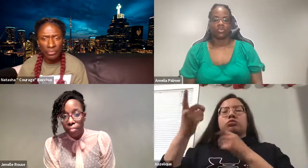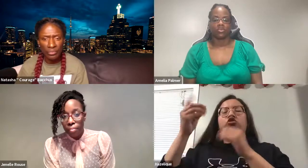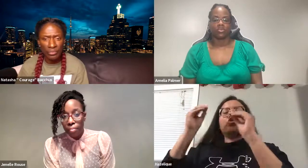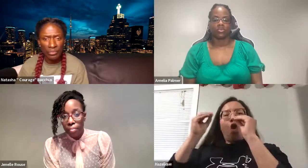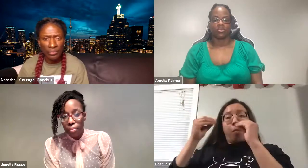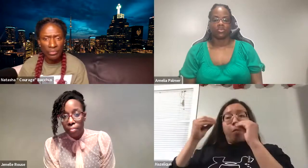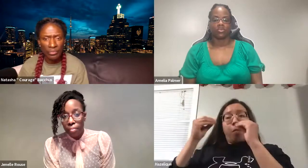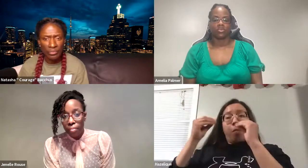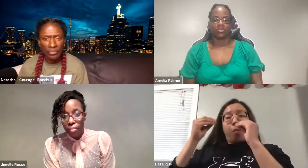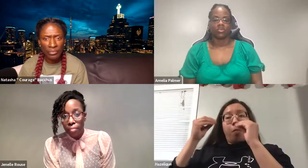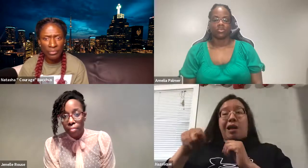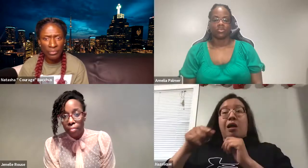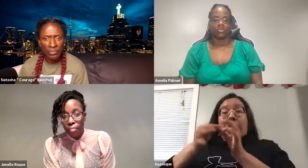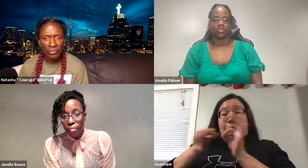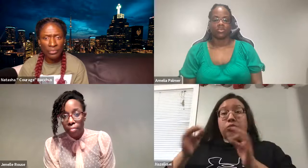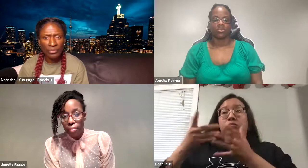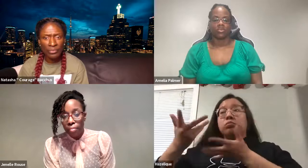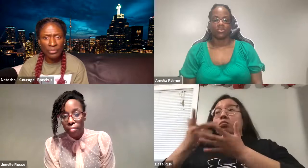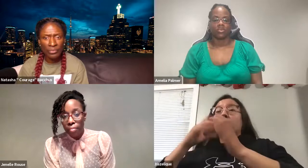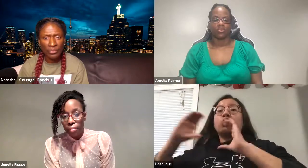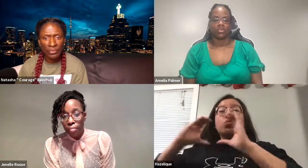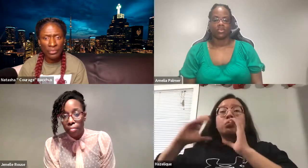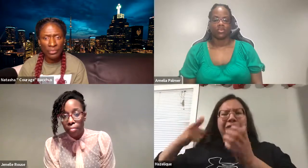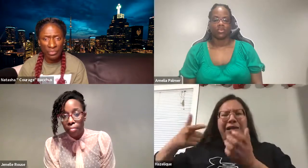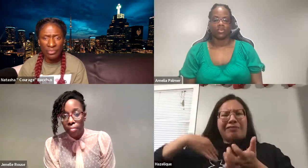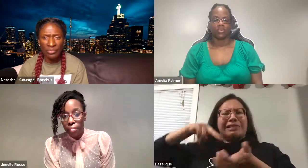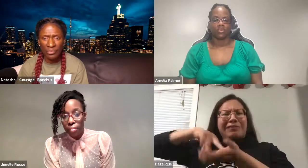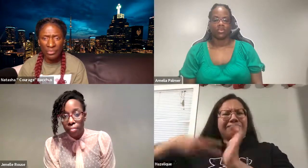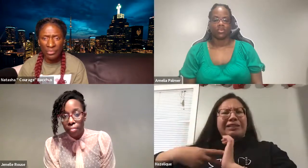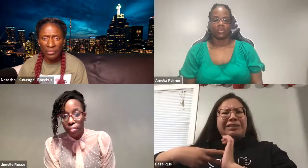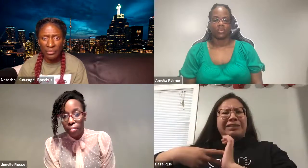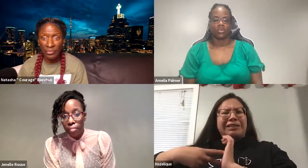with oneida sign language and learning that and learning about the language and communicating